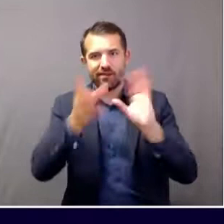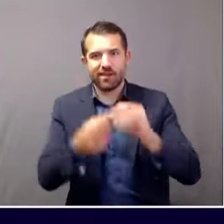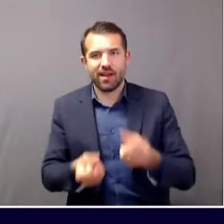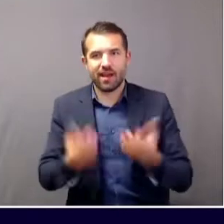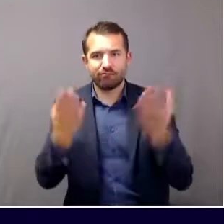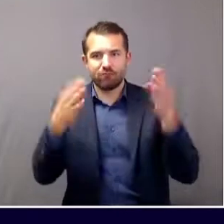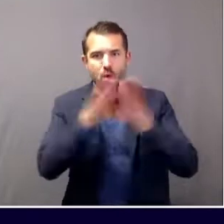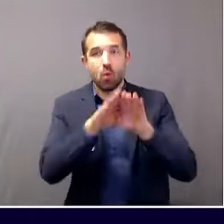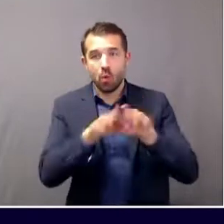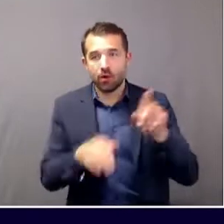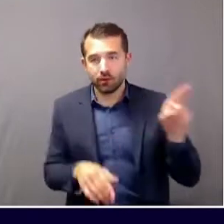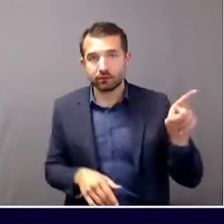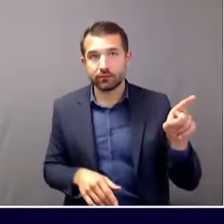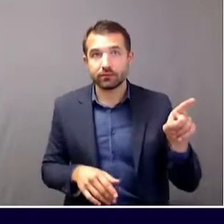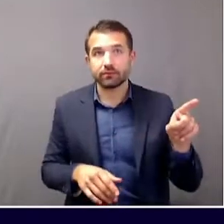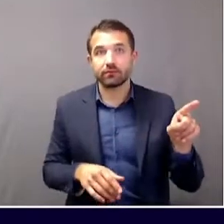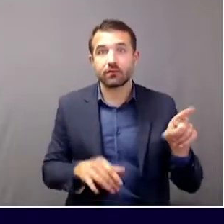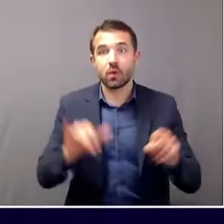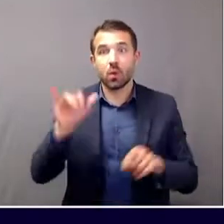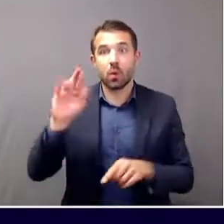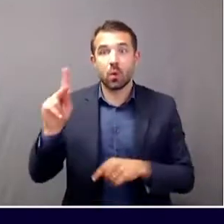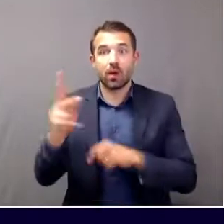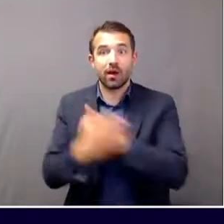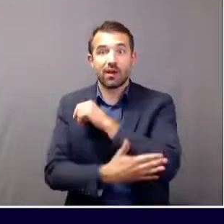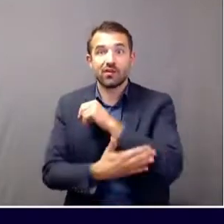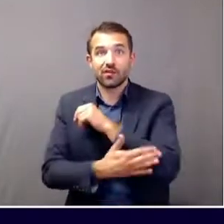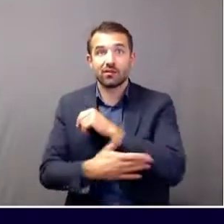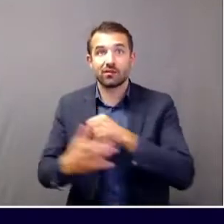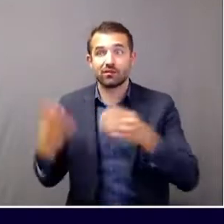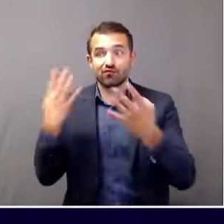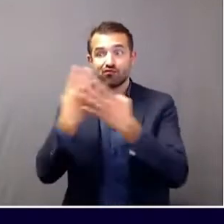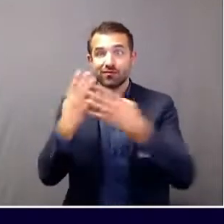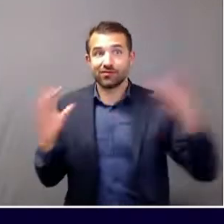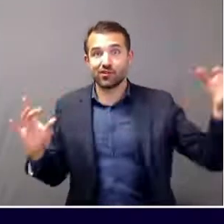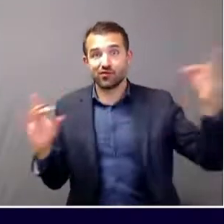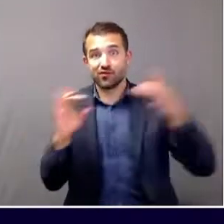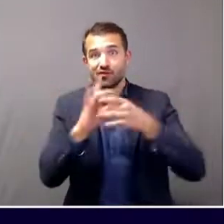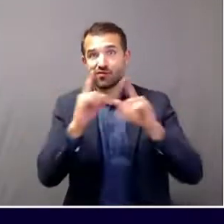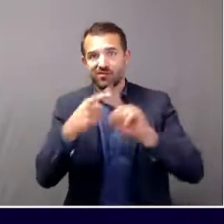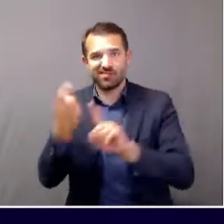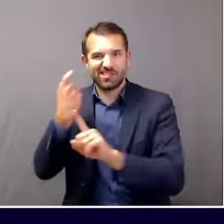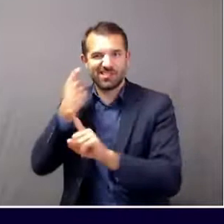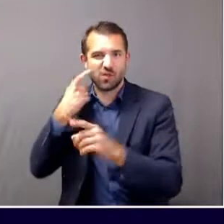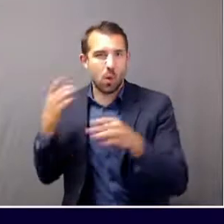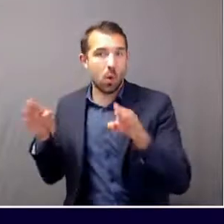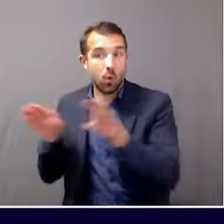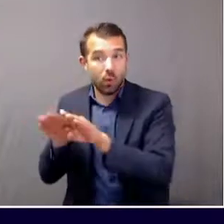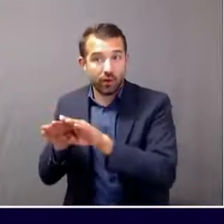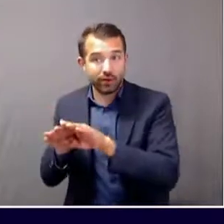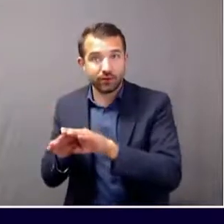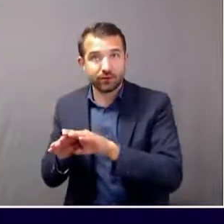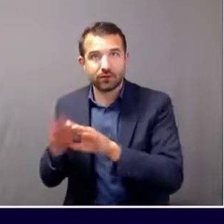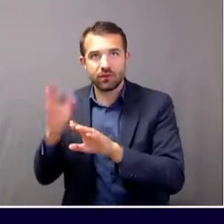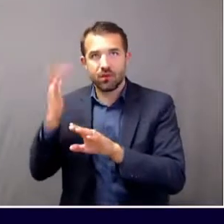York County jail that component was recently